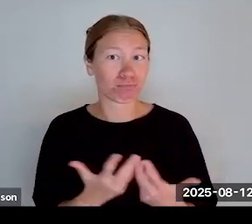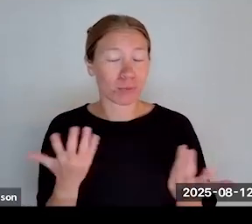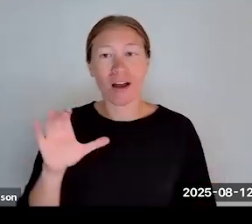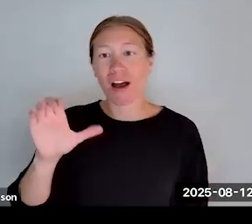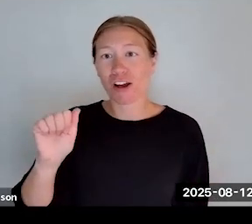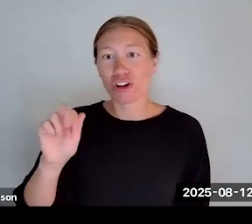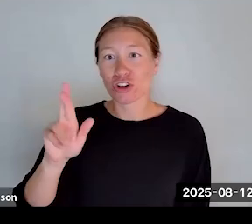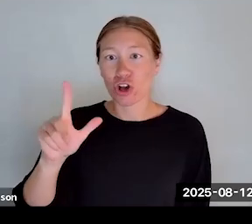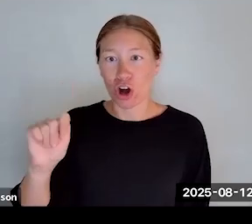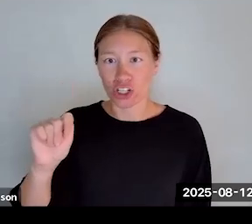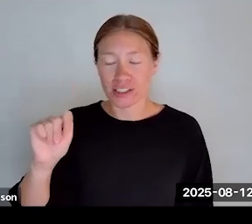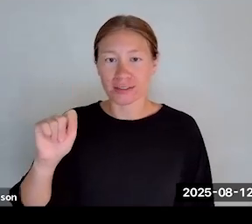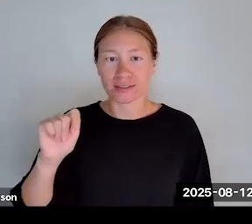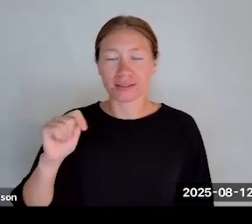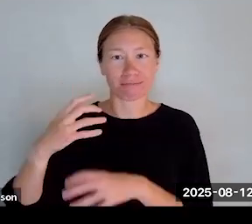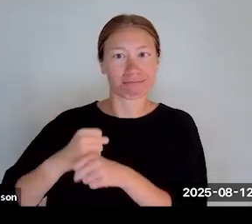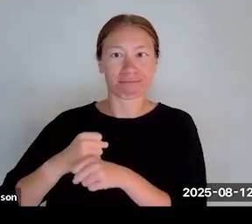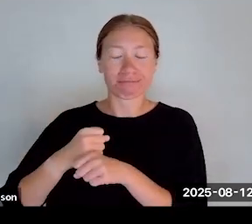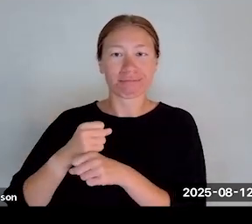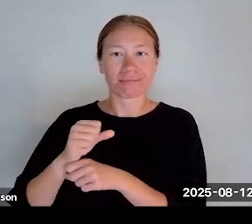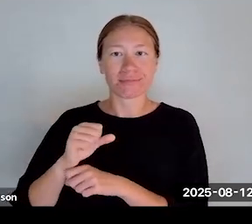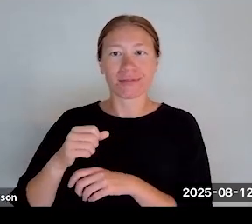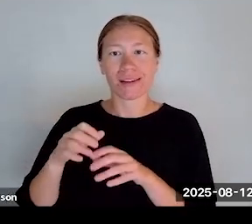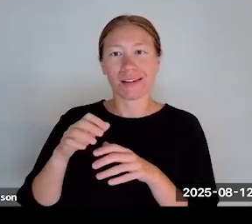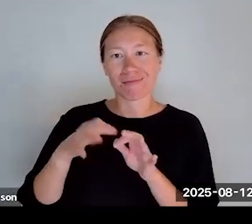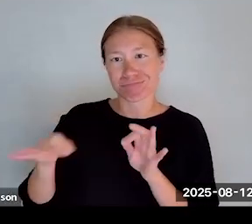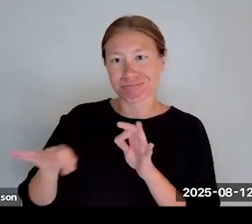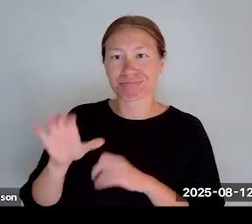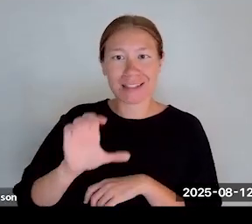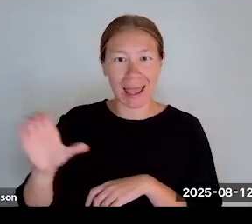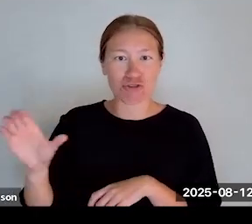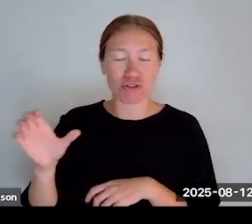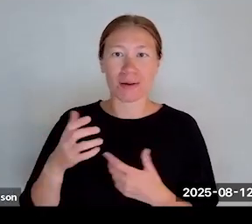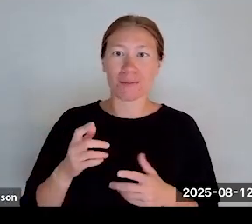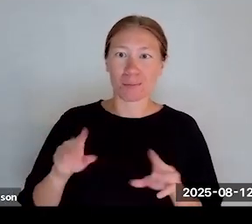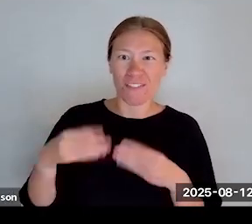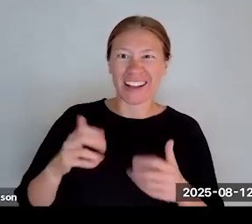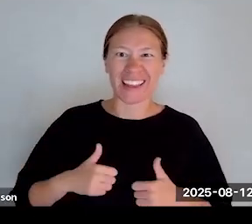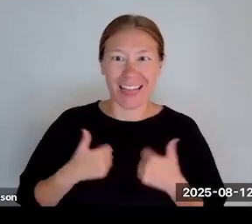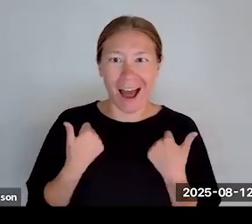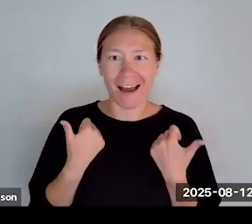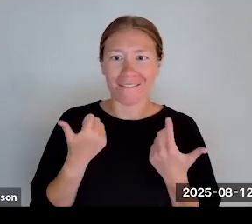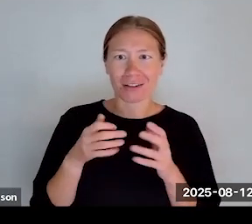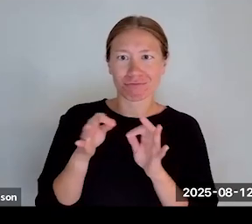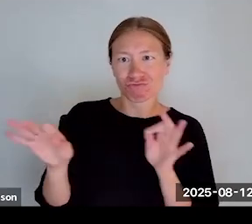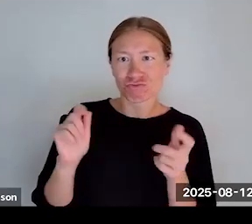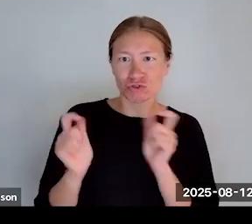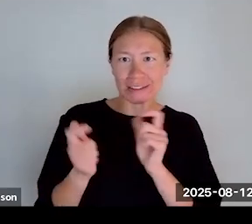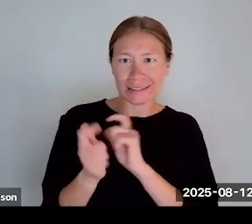It provides live real-time transcription of spoken content. Additionally, video captioning can be used